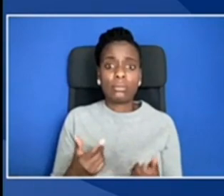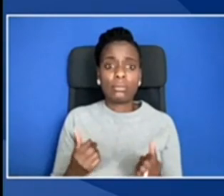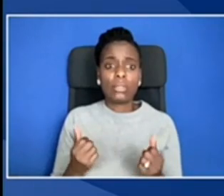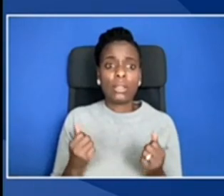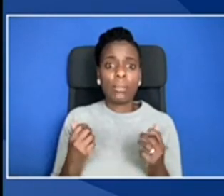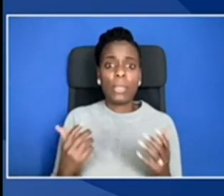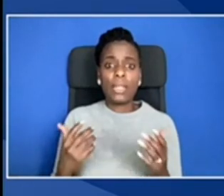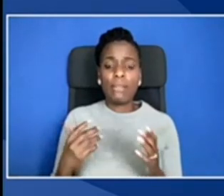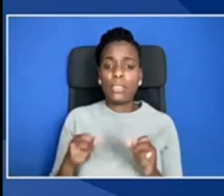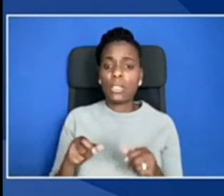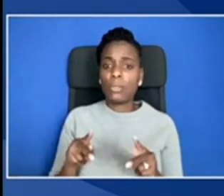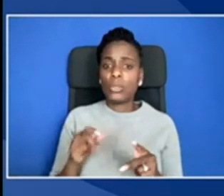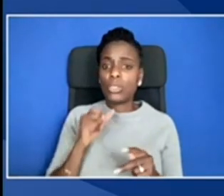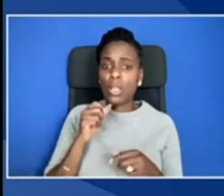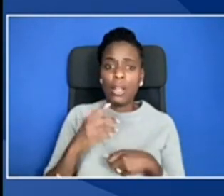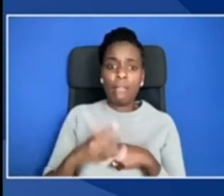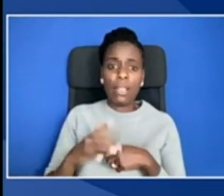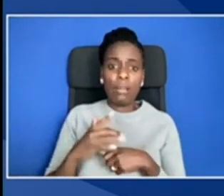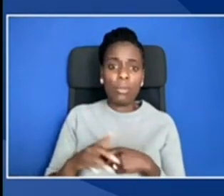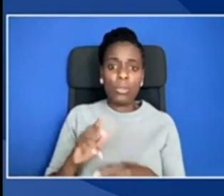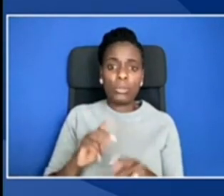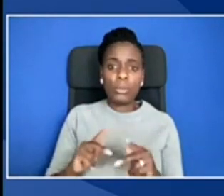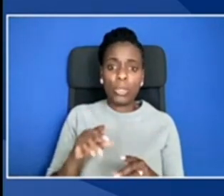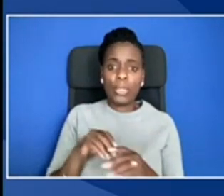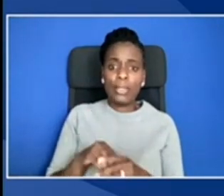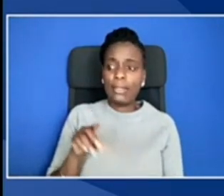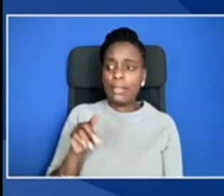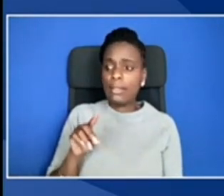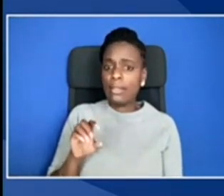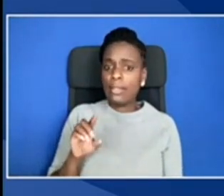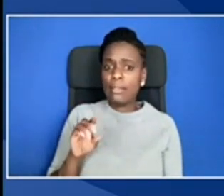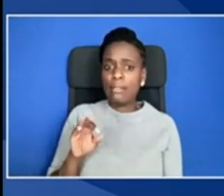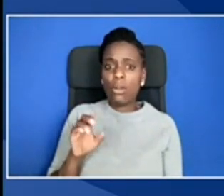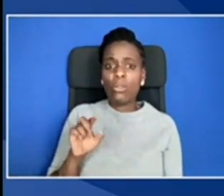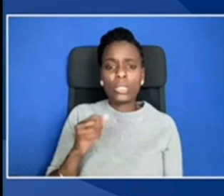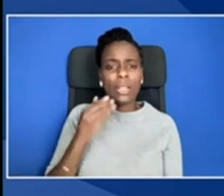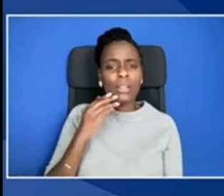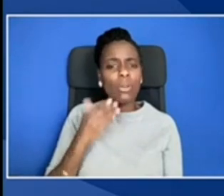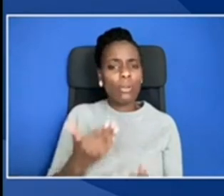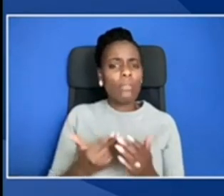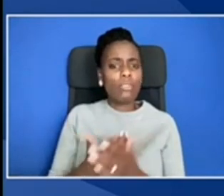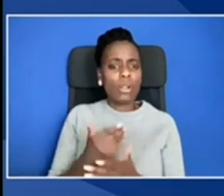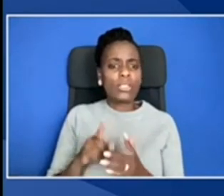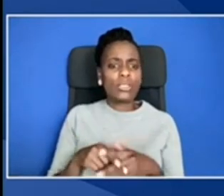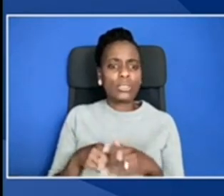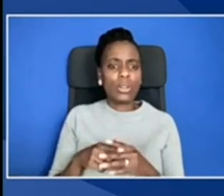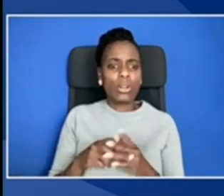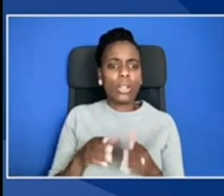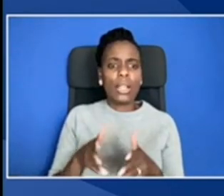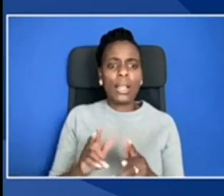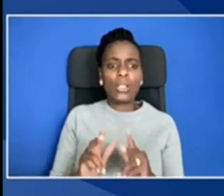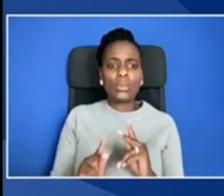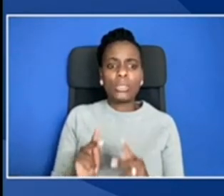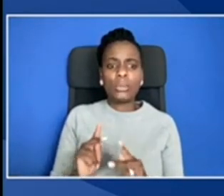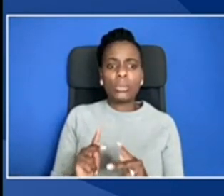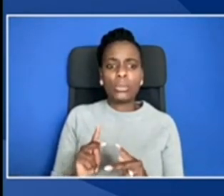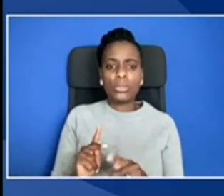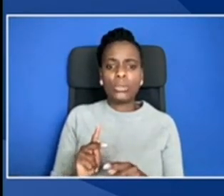not available to people who've been in default. I know that Fresh Start allows people to get on to SAVE, but we're still looking at 25-year repayment for that.